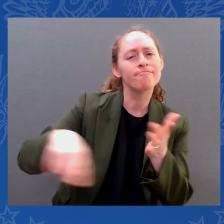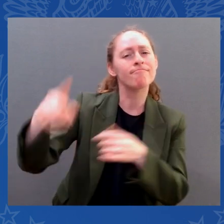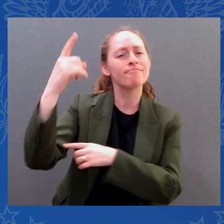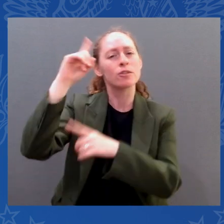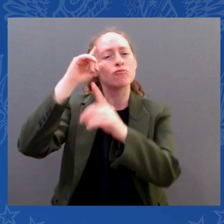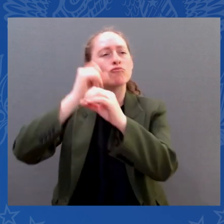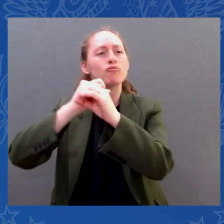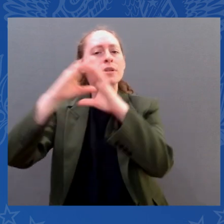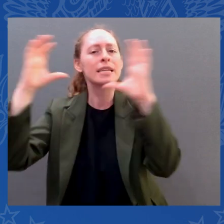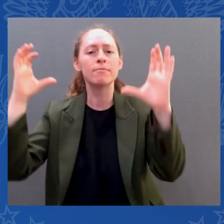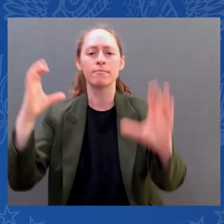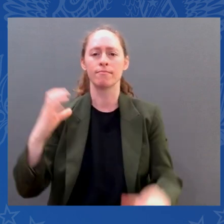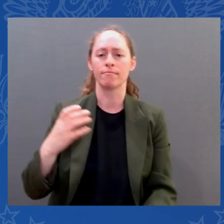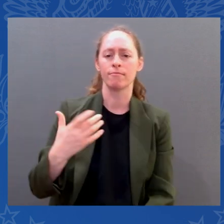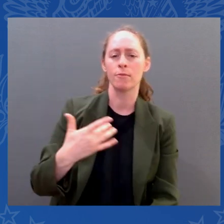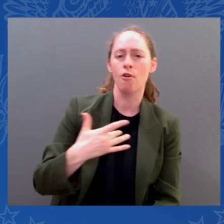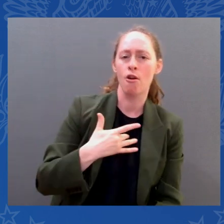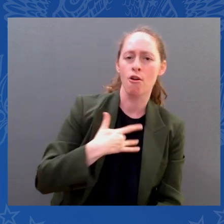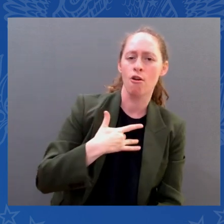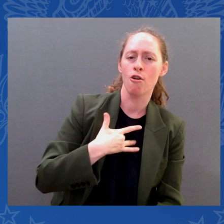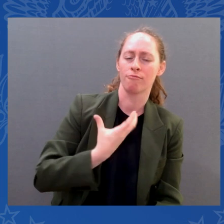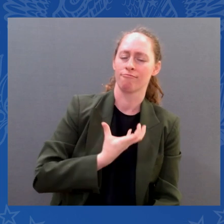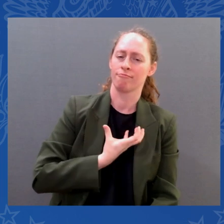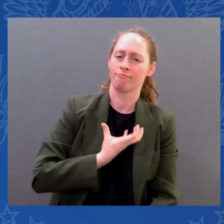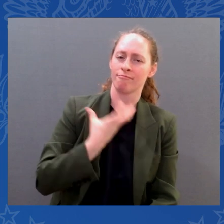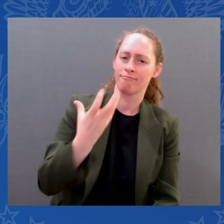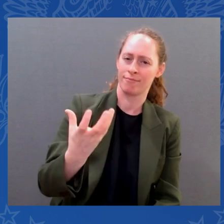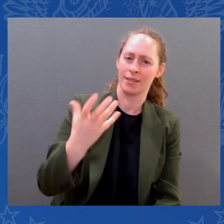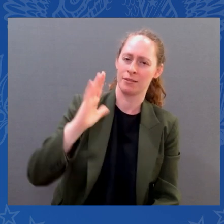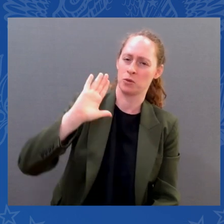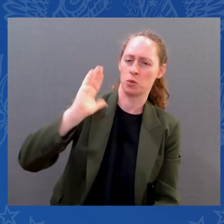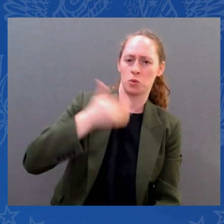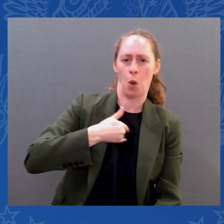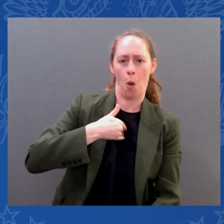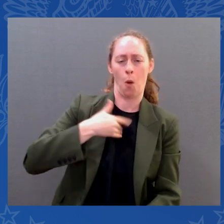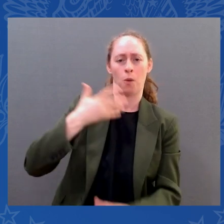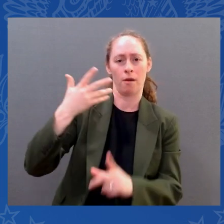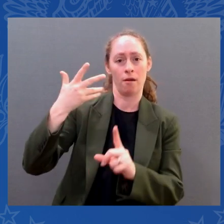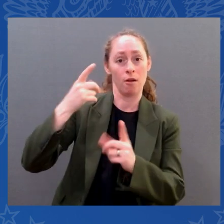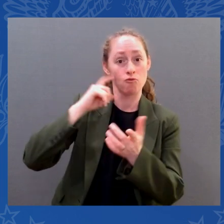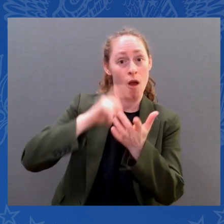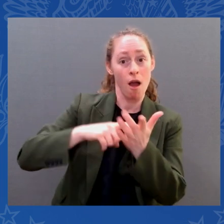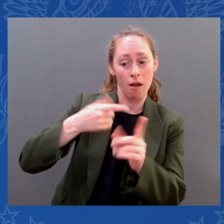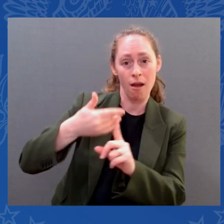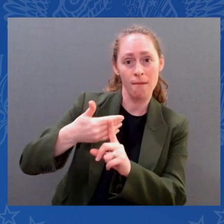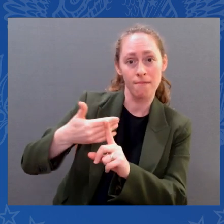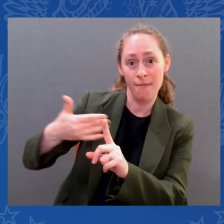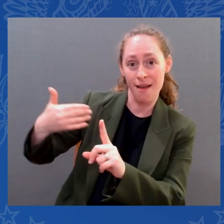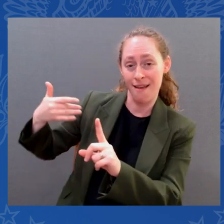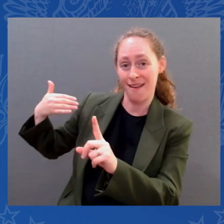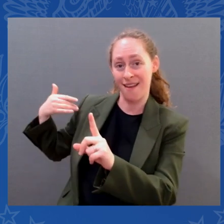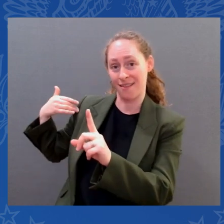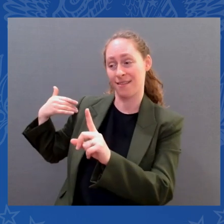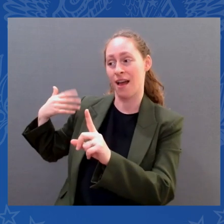who came before you and all of you. That's what this law is going to do. That's what it's going to do. It going to create a commission